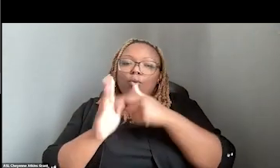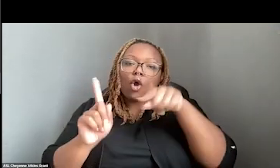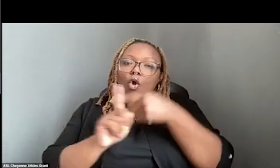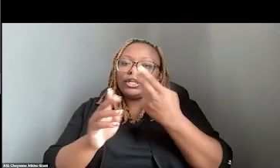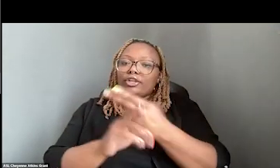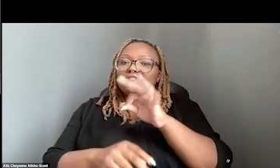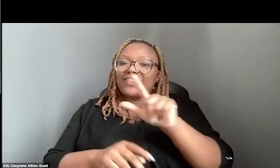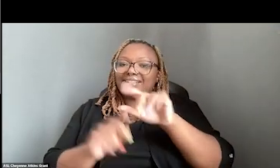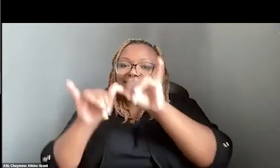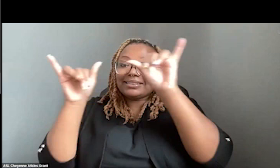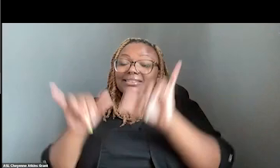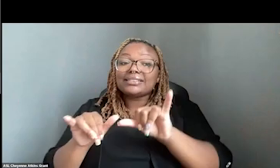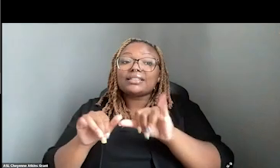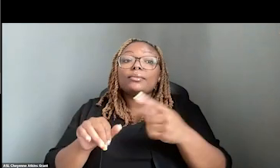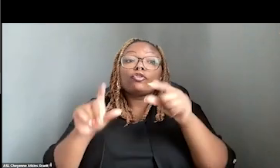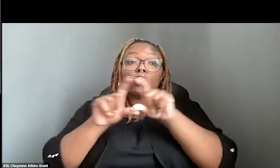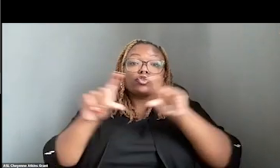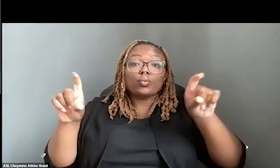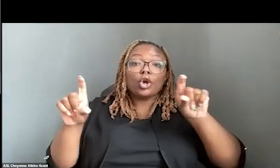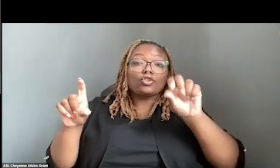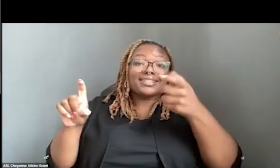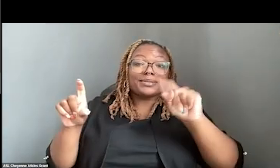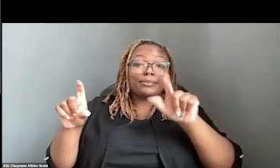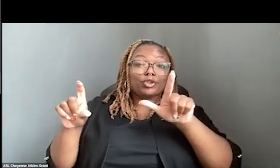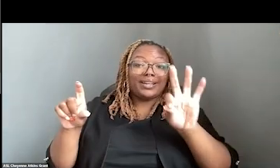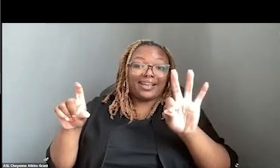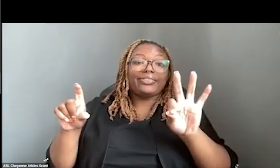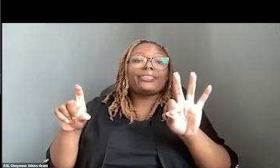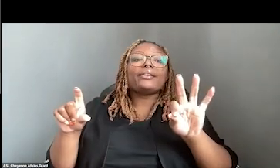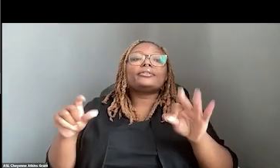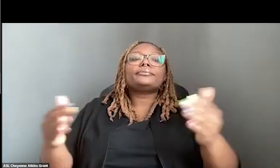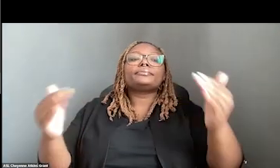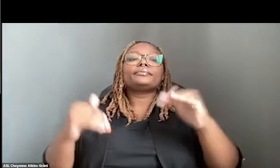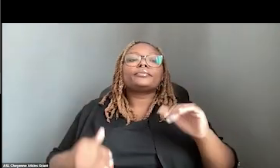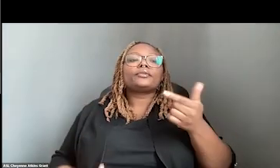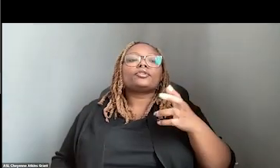So, again, the first row is indicating September 29th. Grants.gov is a little more nuanced.